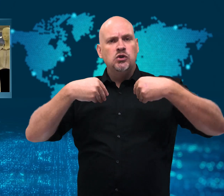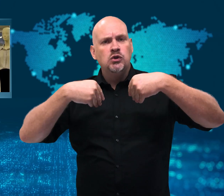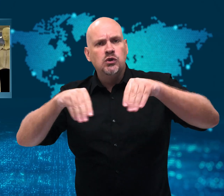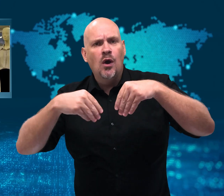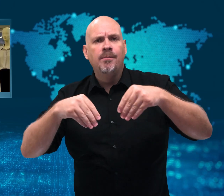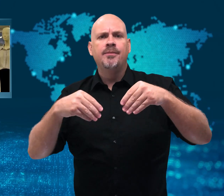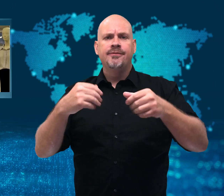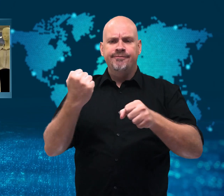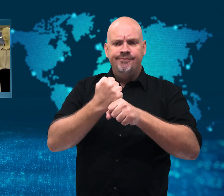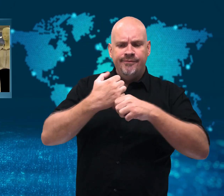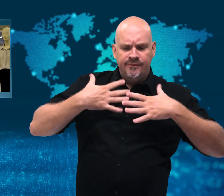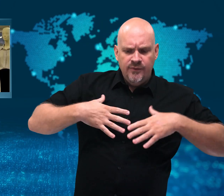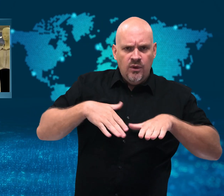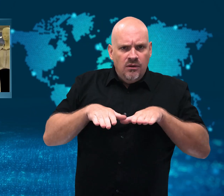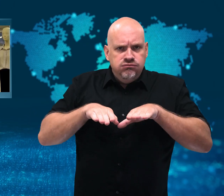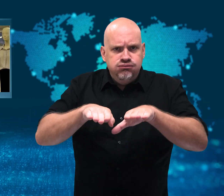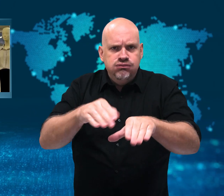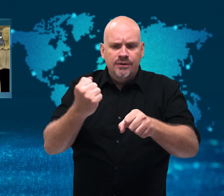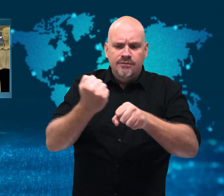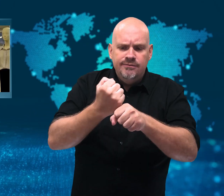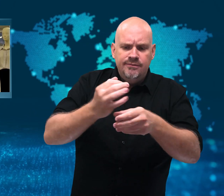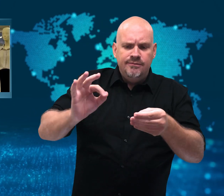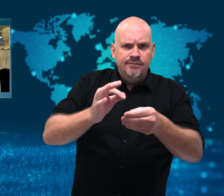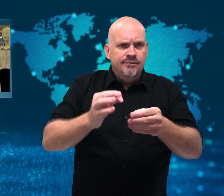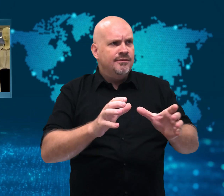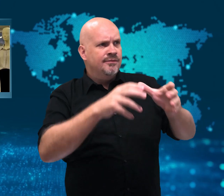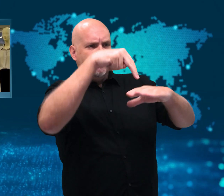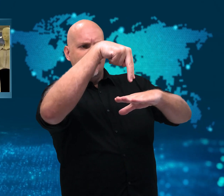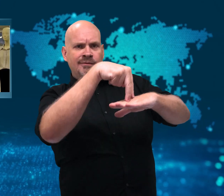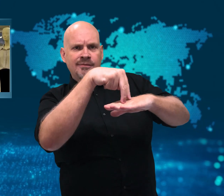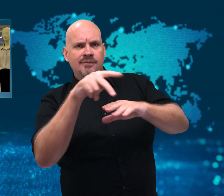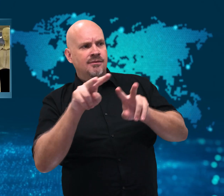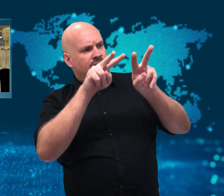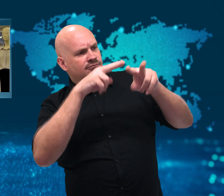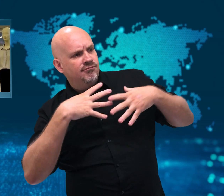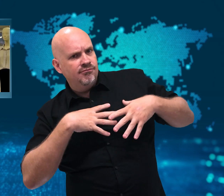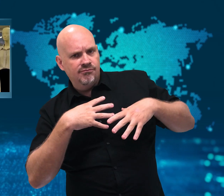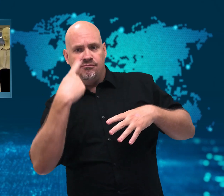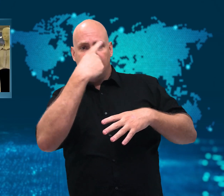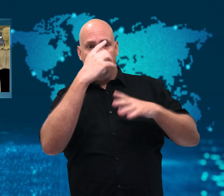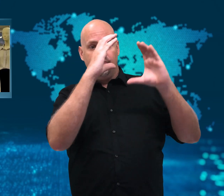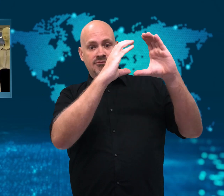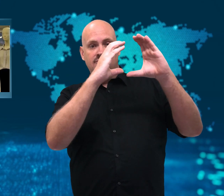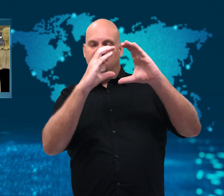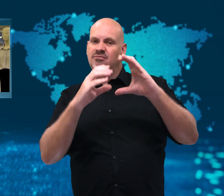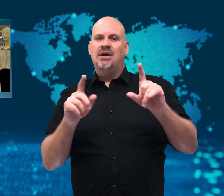and boutique owners is similar to worshipping idols,